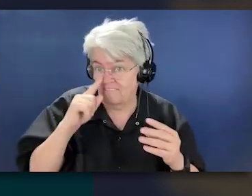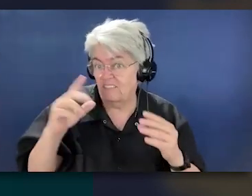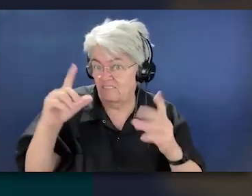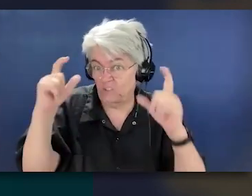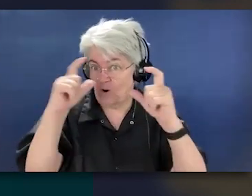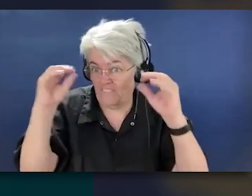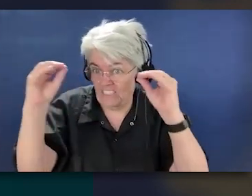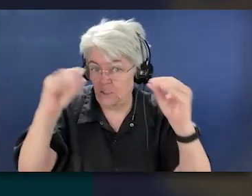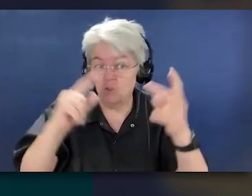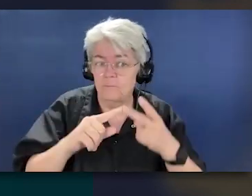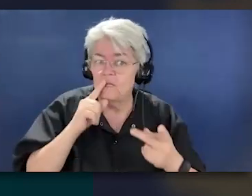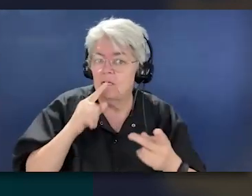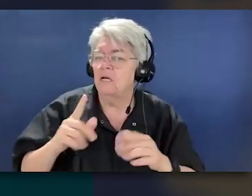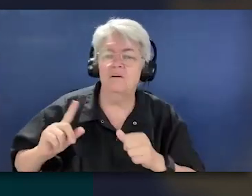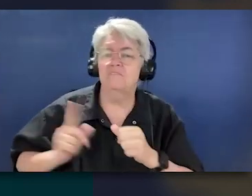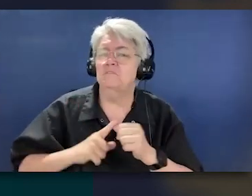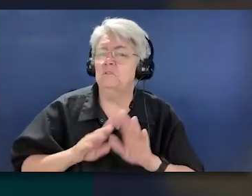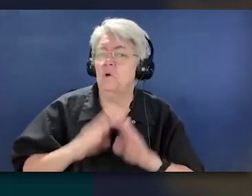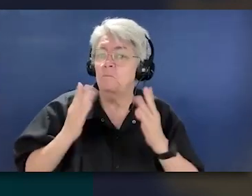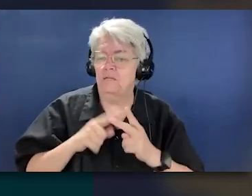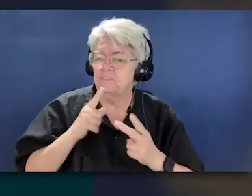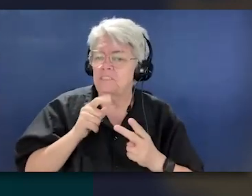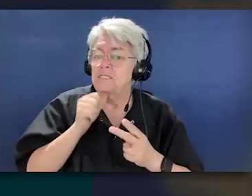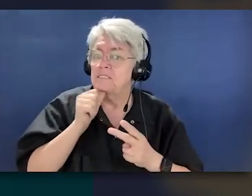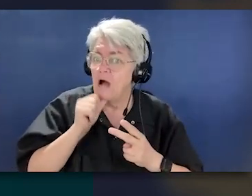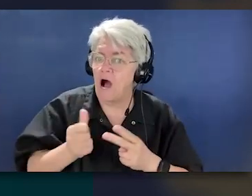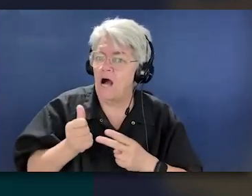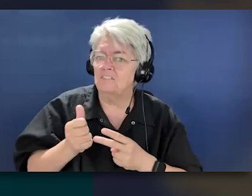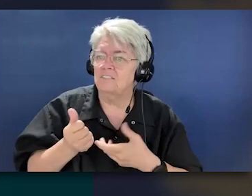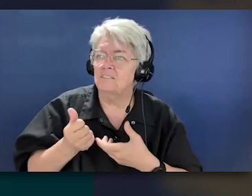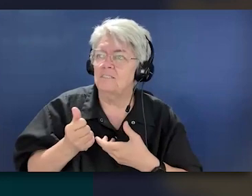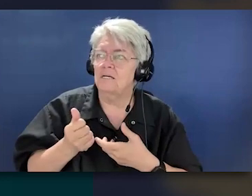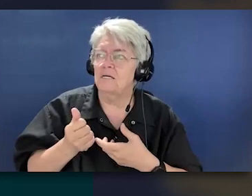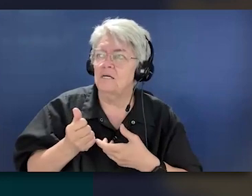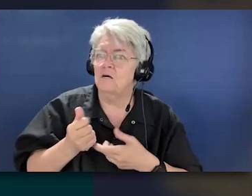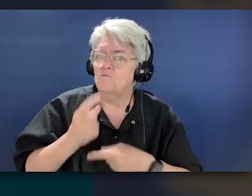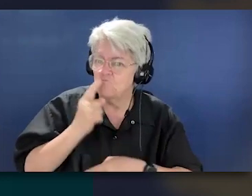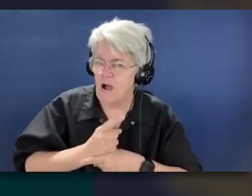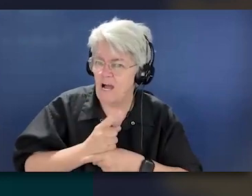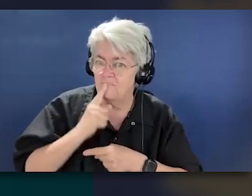"From the beginning, it’s been a really unstable medium as far as being a truth-teller." So she’s